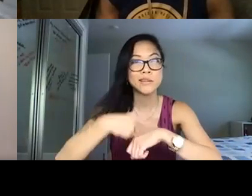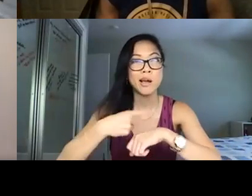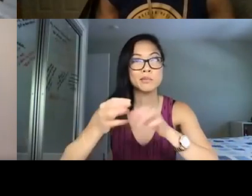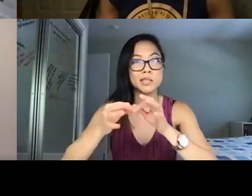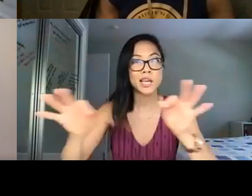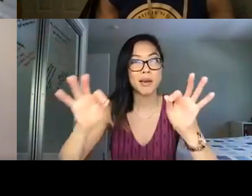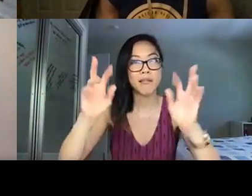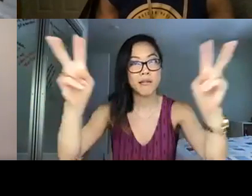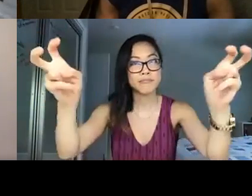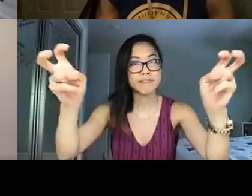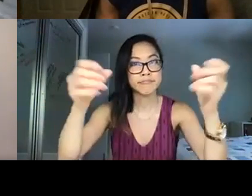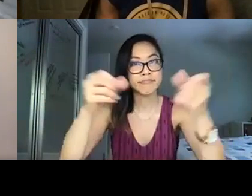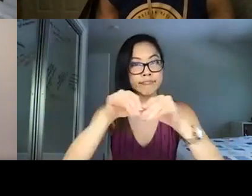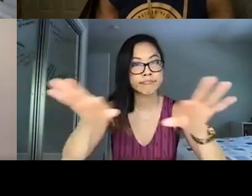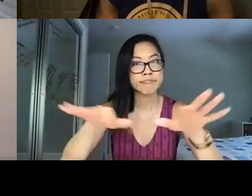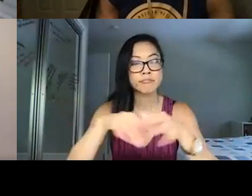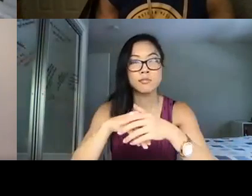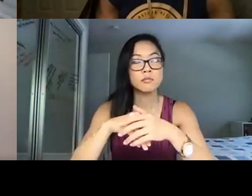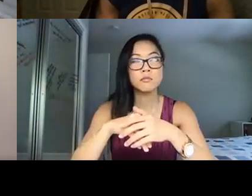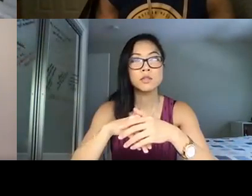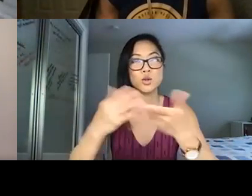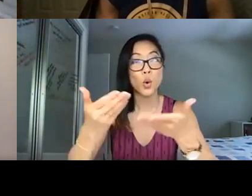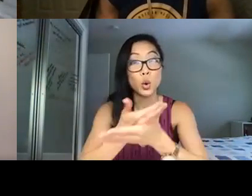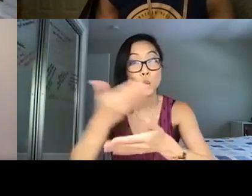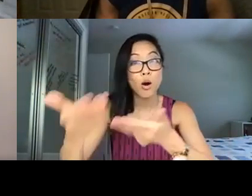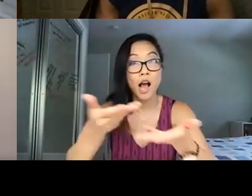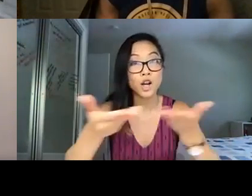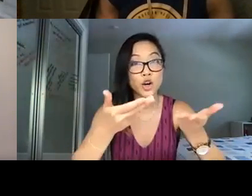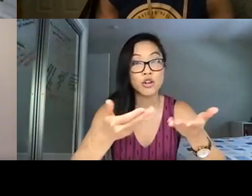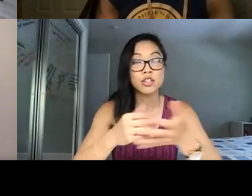of new hires, this is implemented and breadth into the